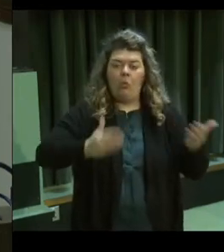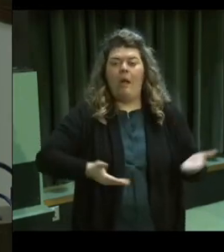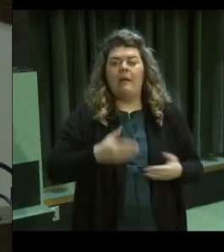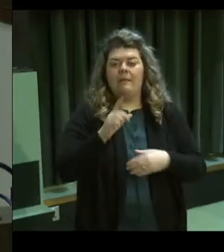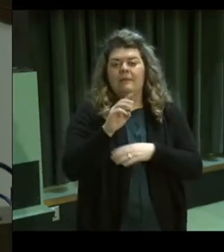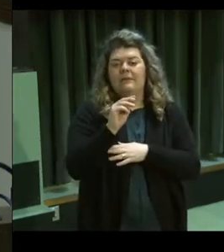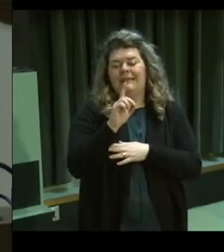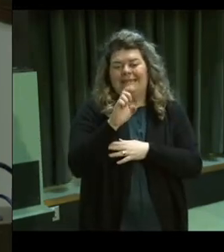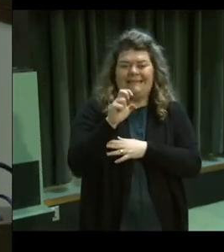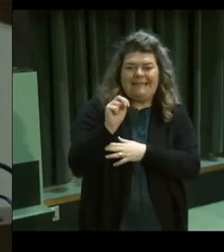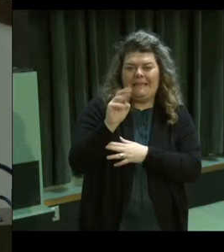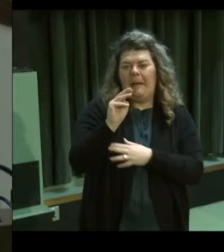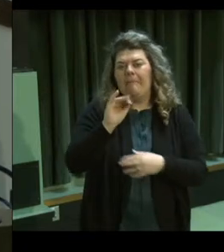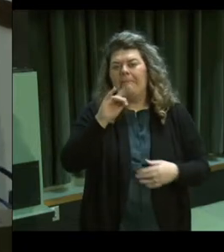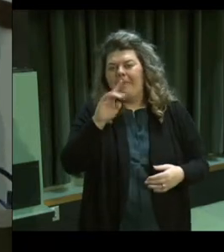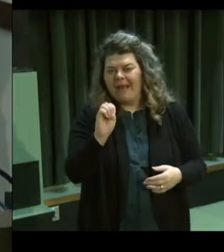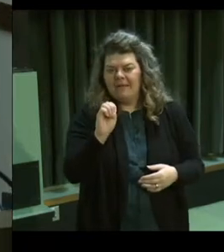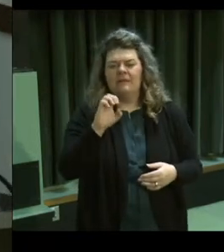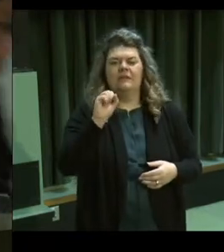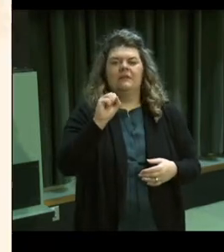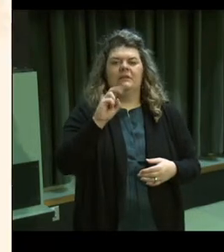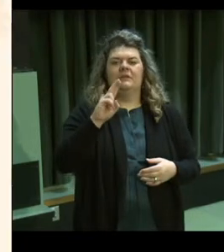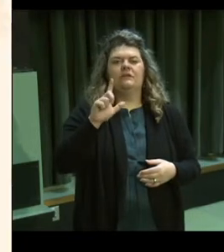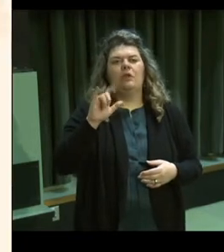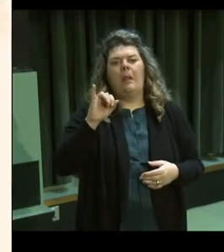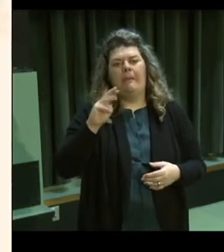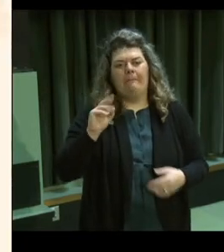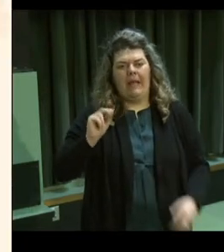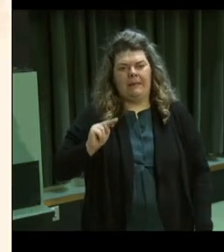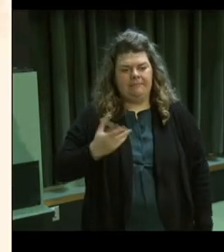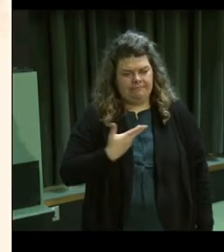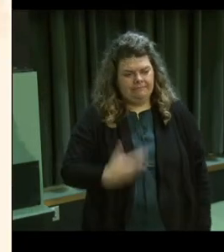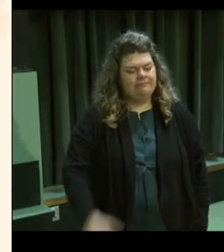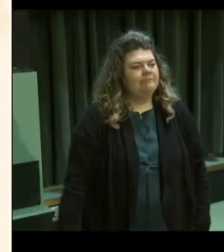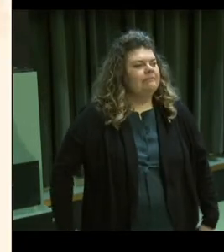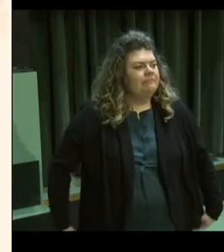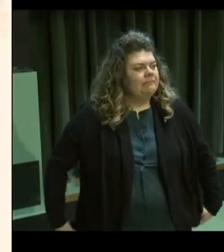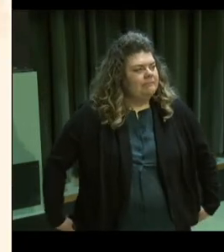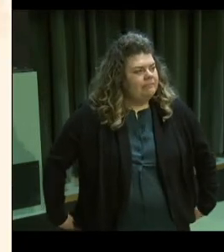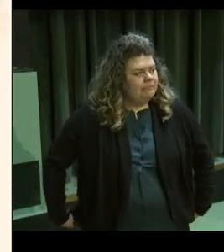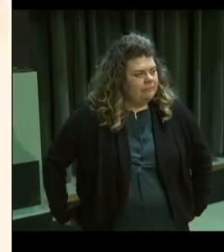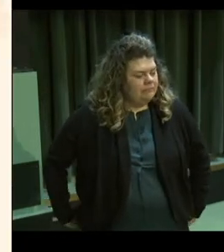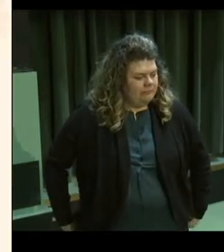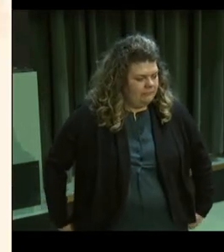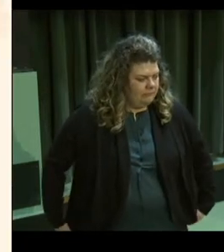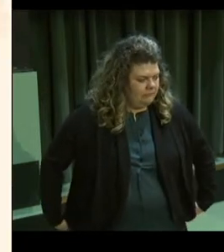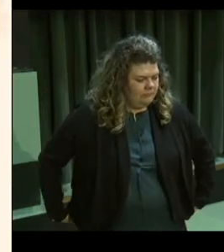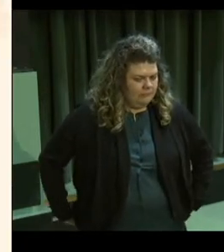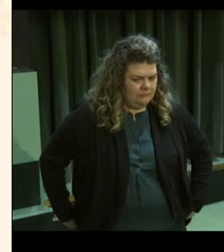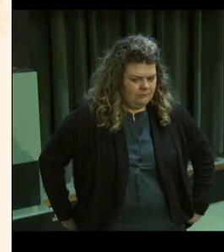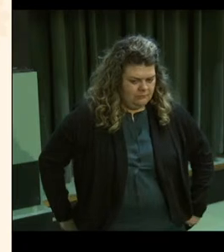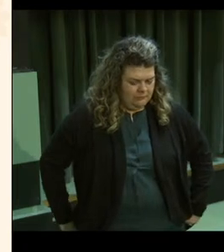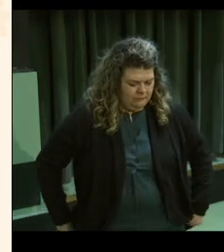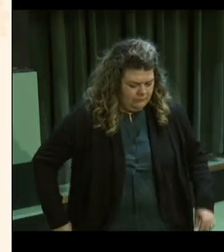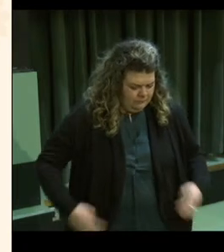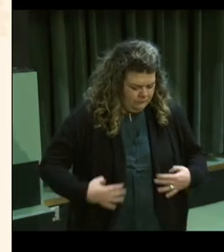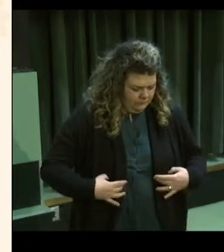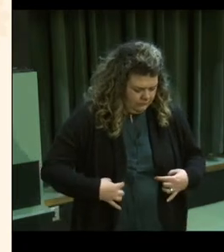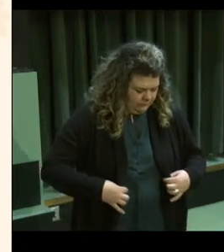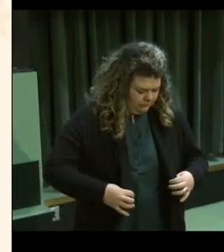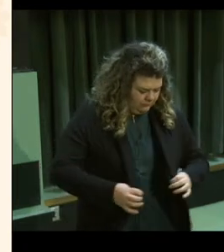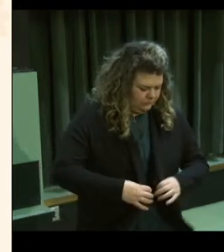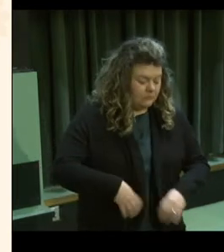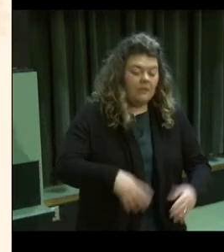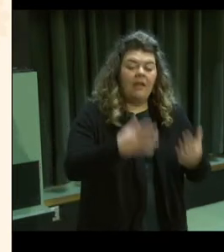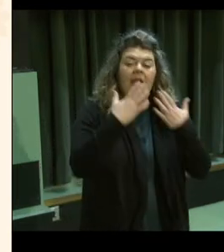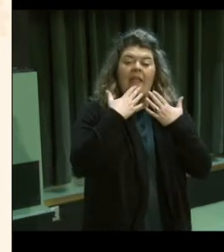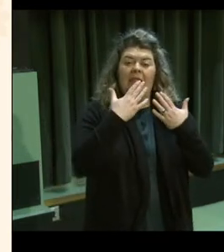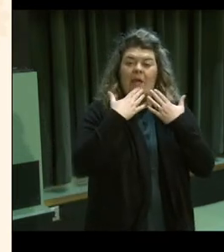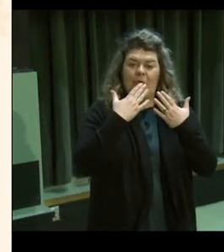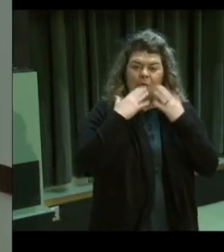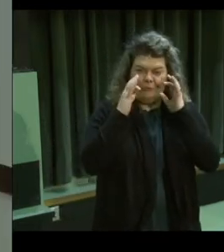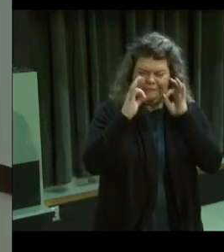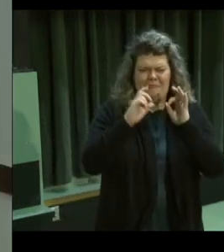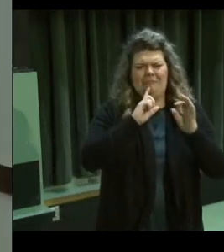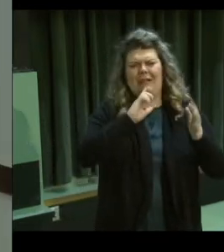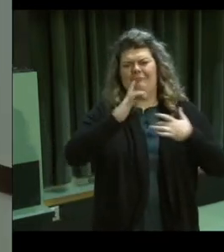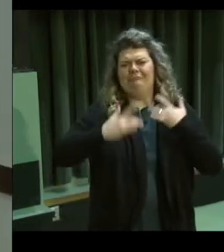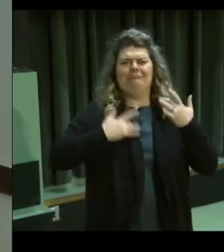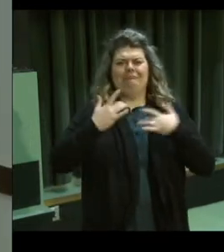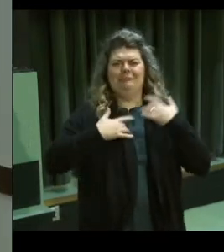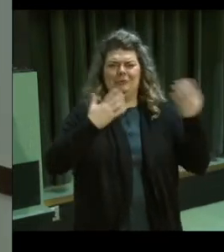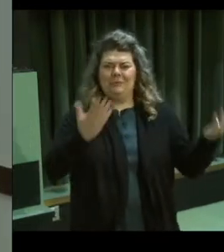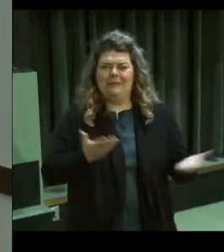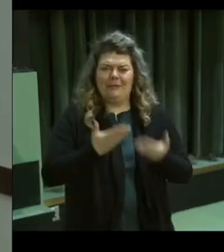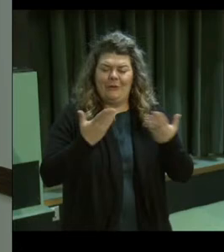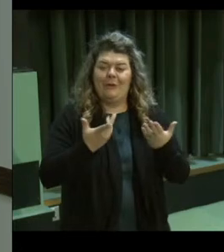Solomon.